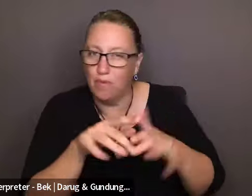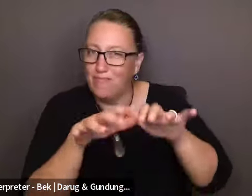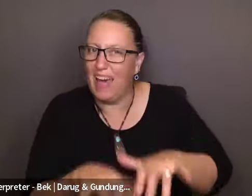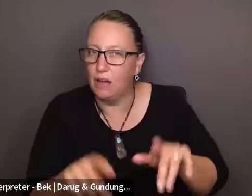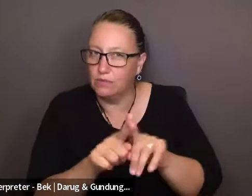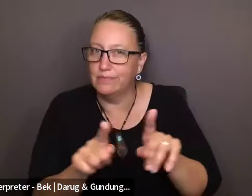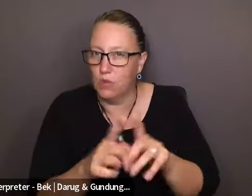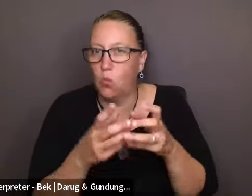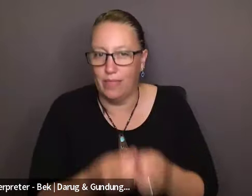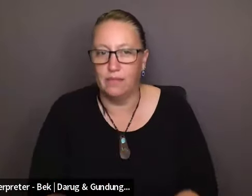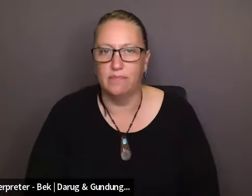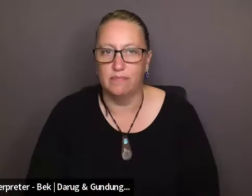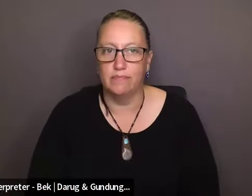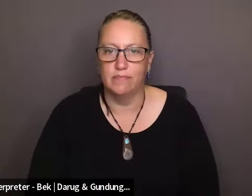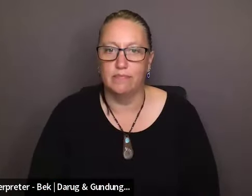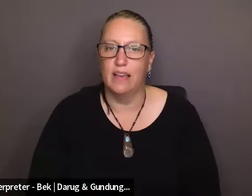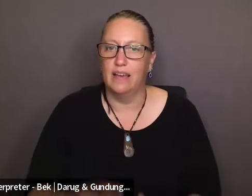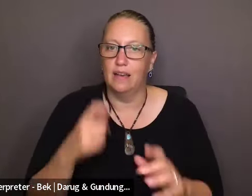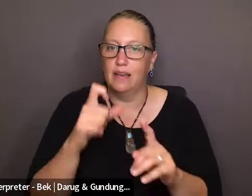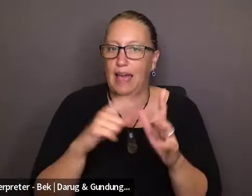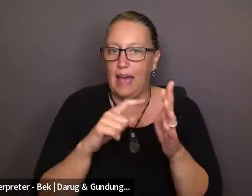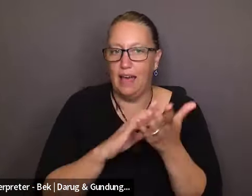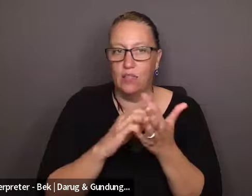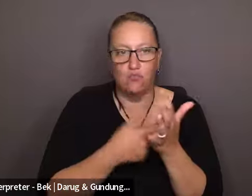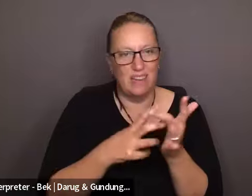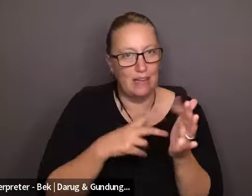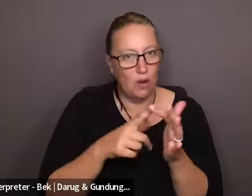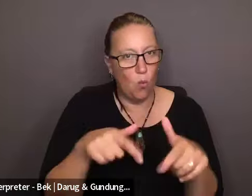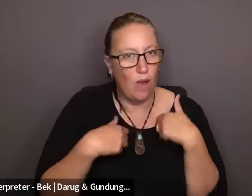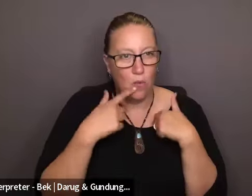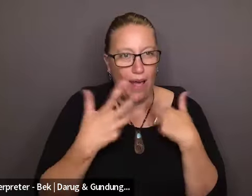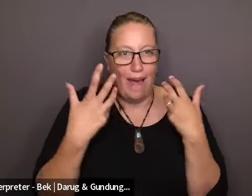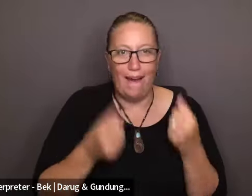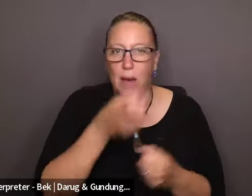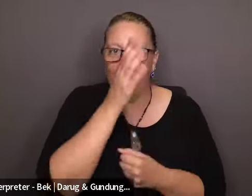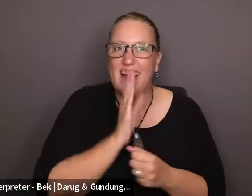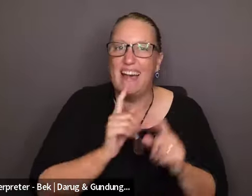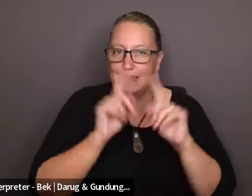be submitting the form can still also open the form and